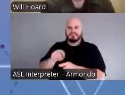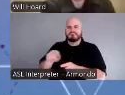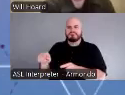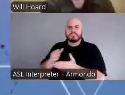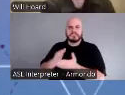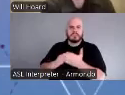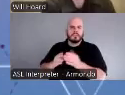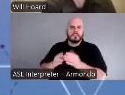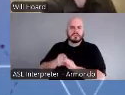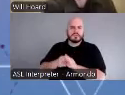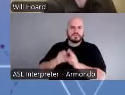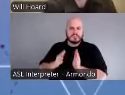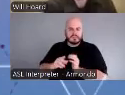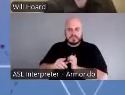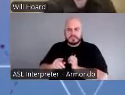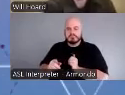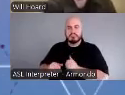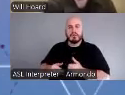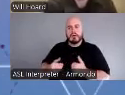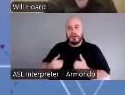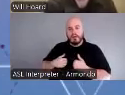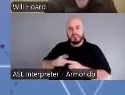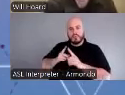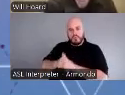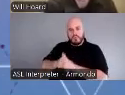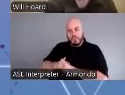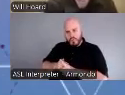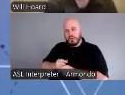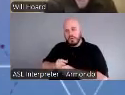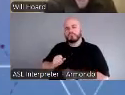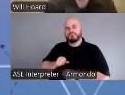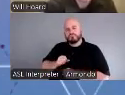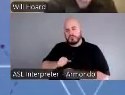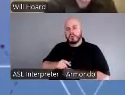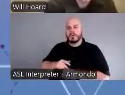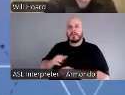they would have a goal and then an outcome that they wanted.